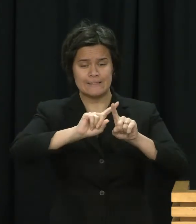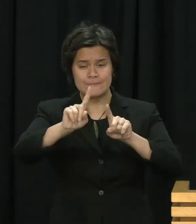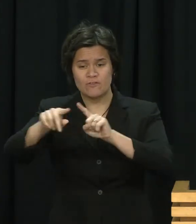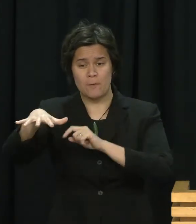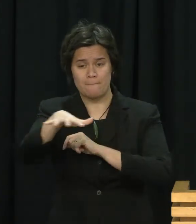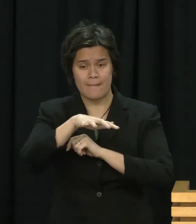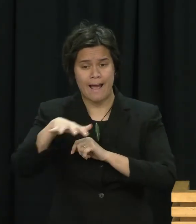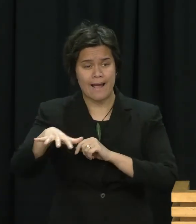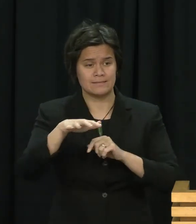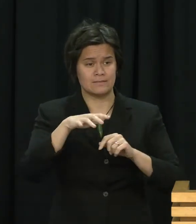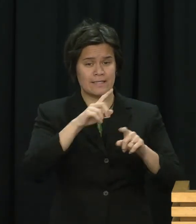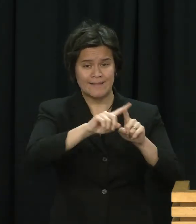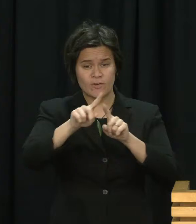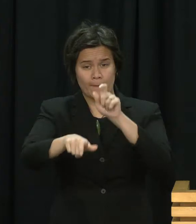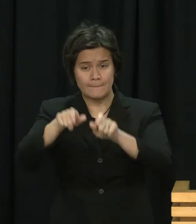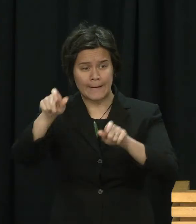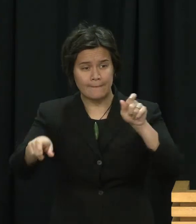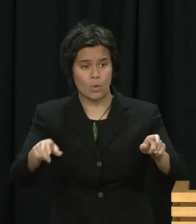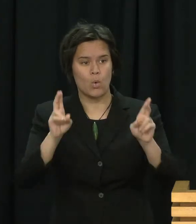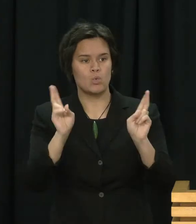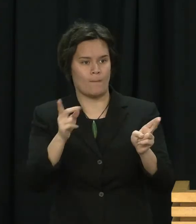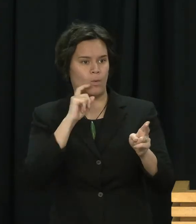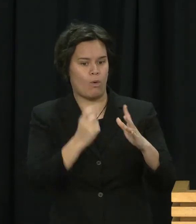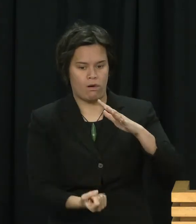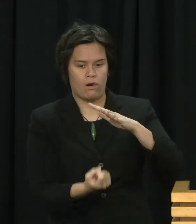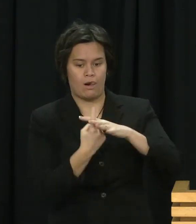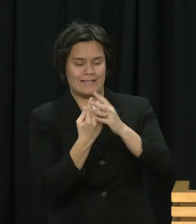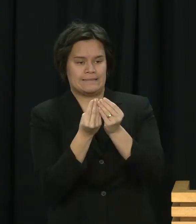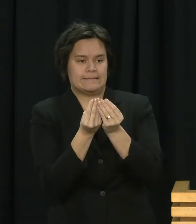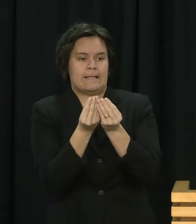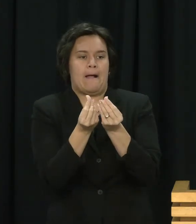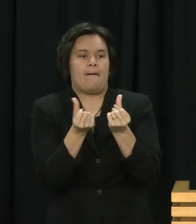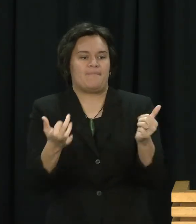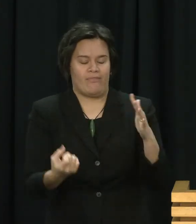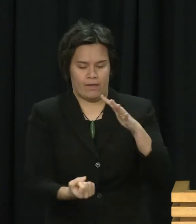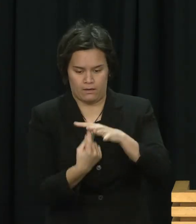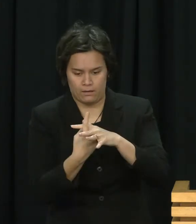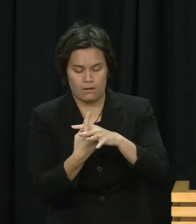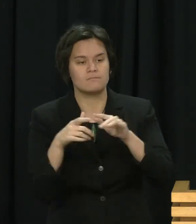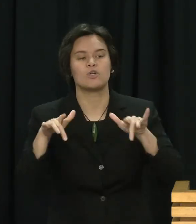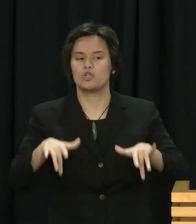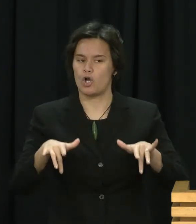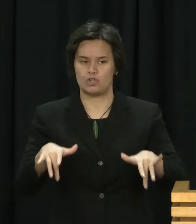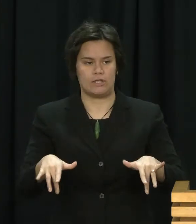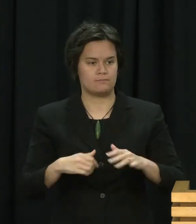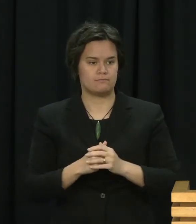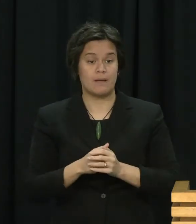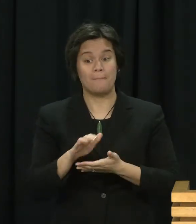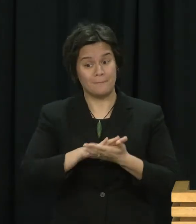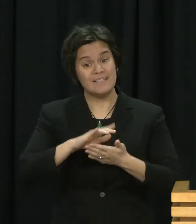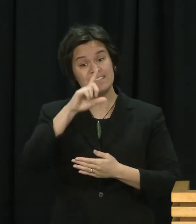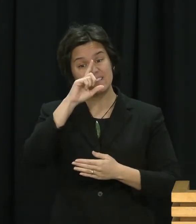week, when we've tested this many people across this many venues, if there was anything happening, we would have seen